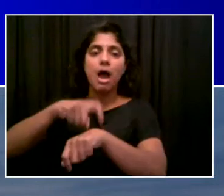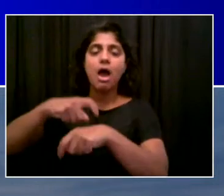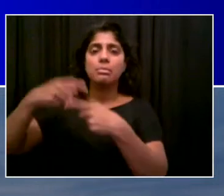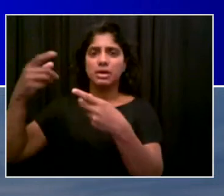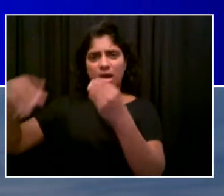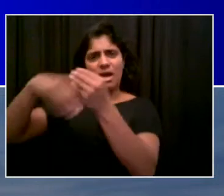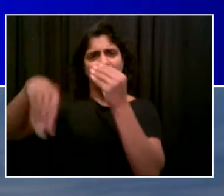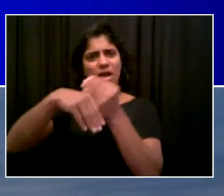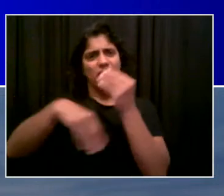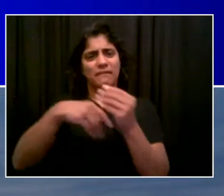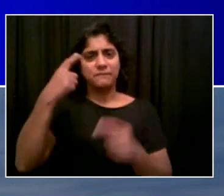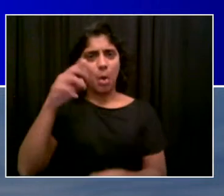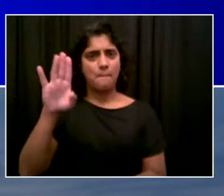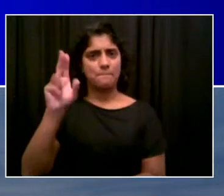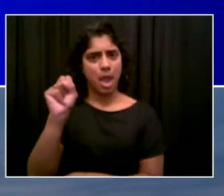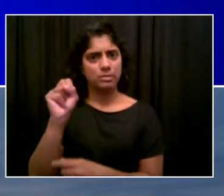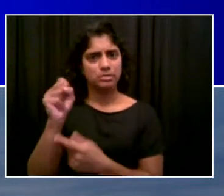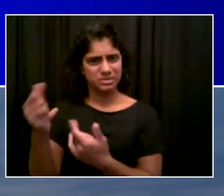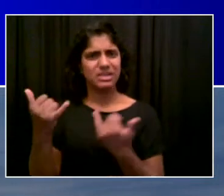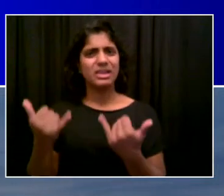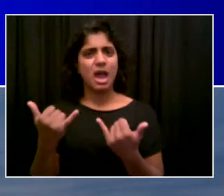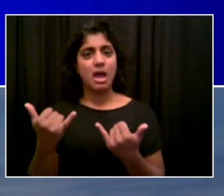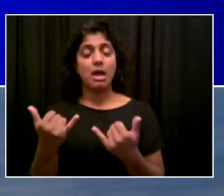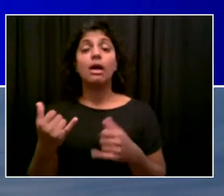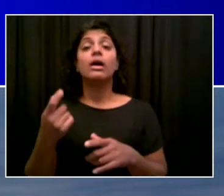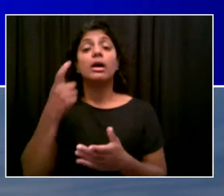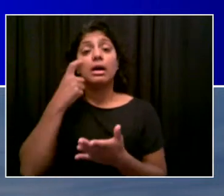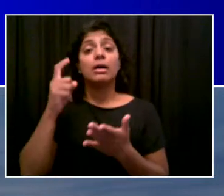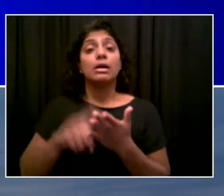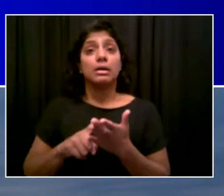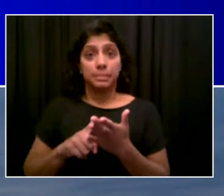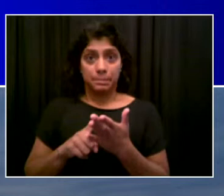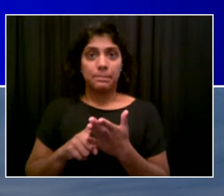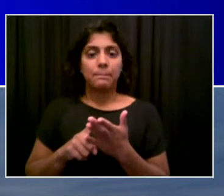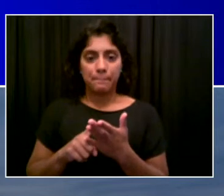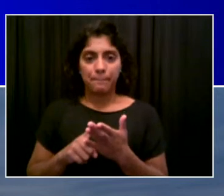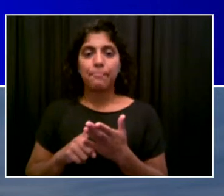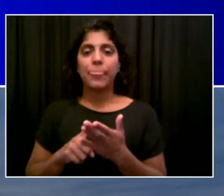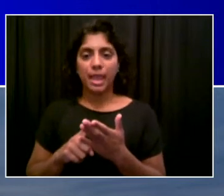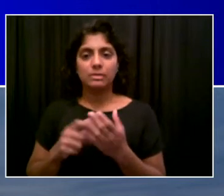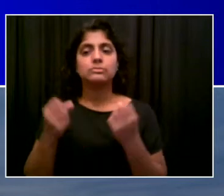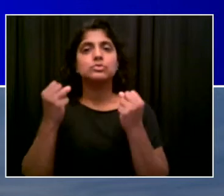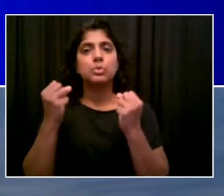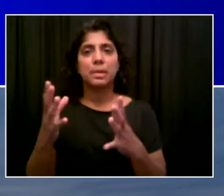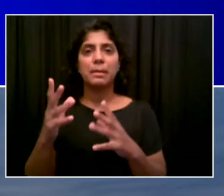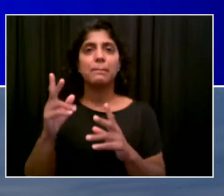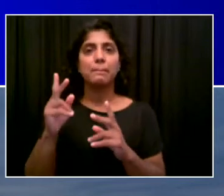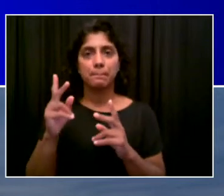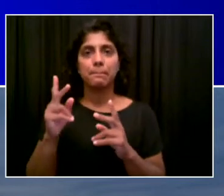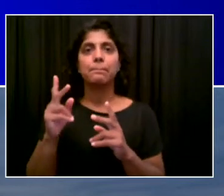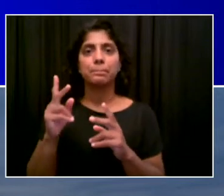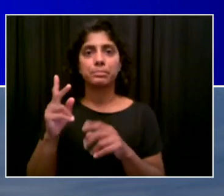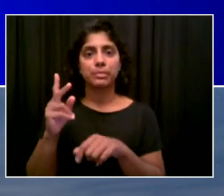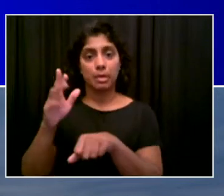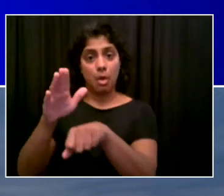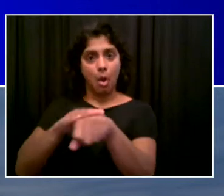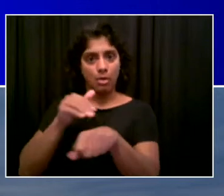THEY HAVE TO CALL A MEETING, IMAGINE HOW DIFICFULT THAT IS ? TRAFFIC MOBILITY REVIEW BOD.AR